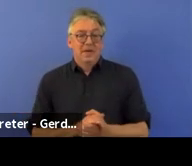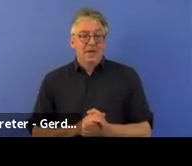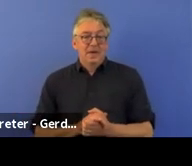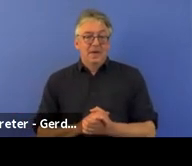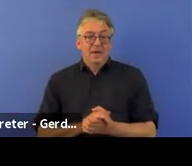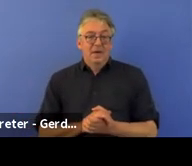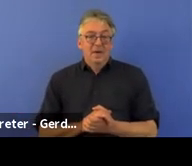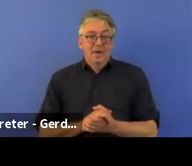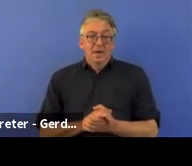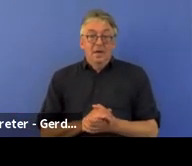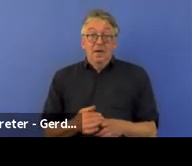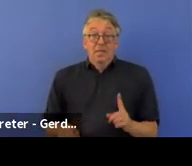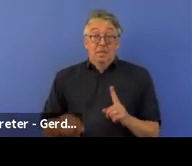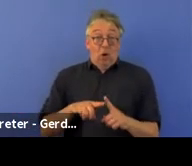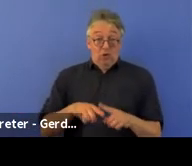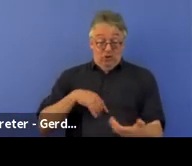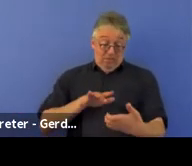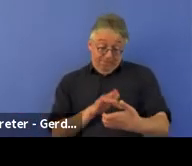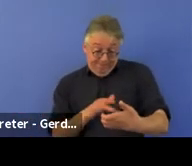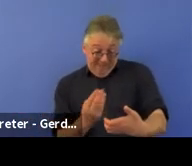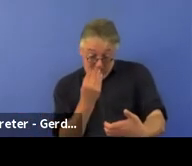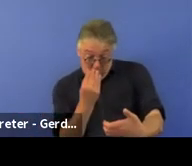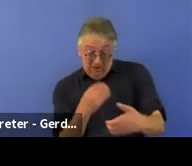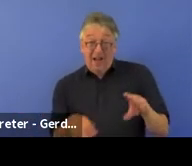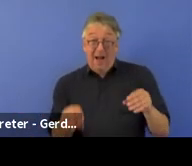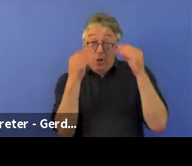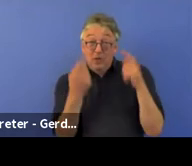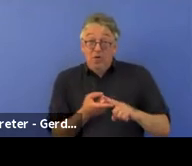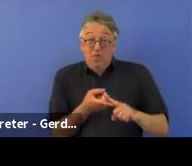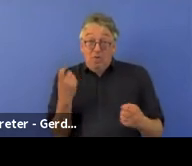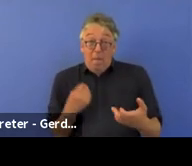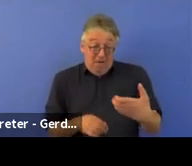because of the lack of knowledge about accessibility and